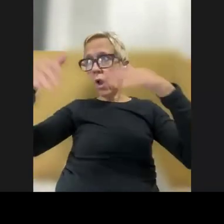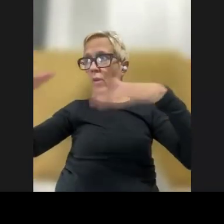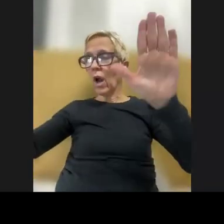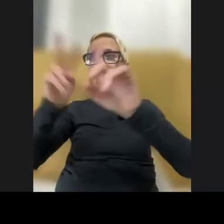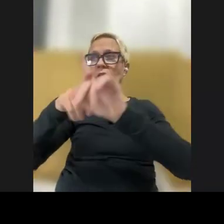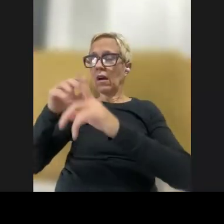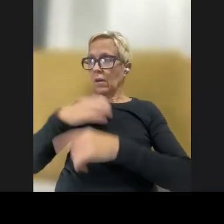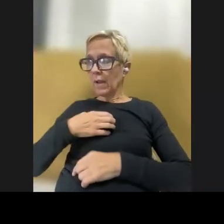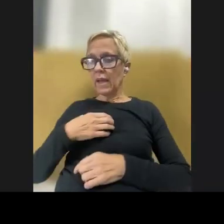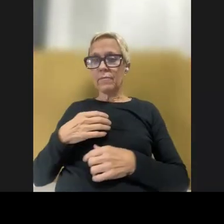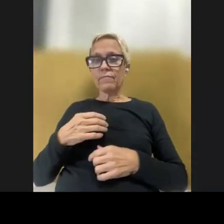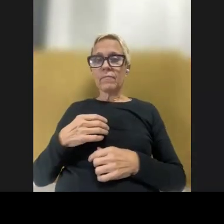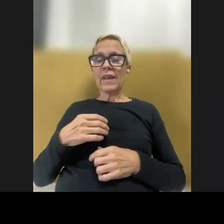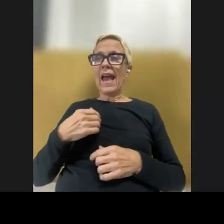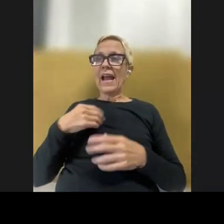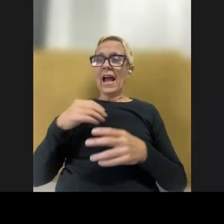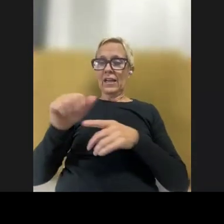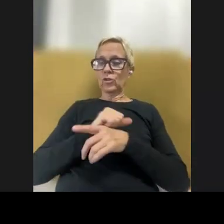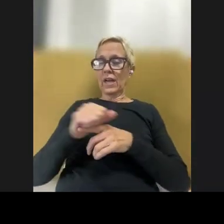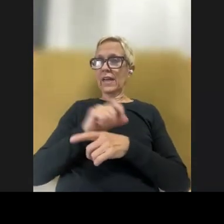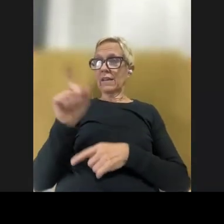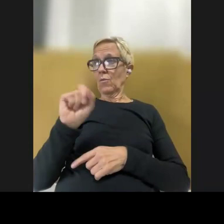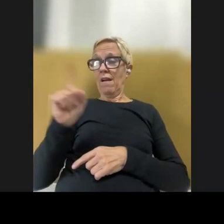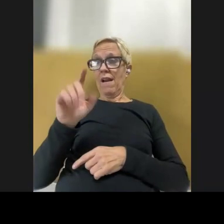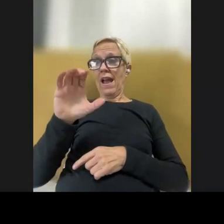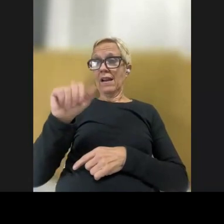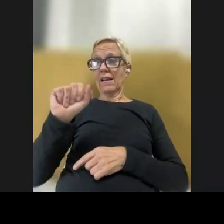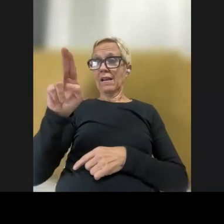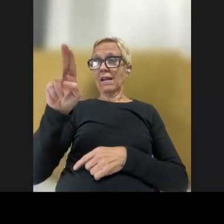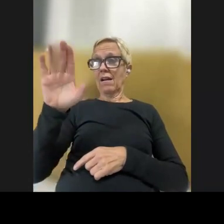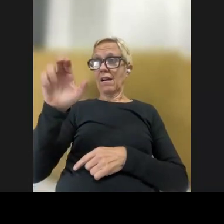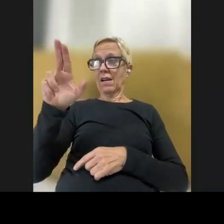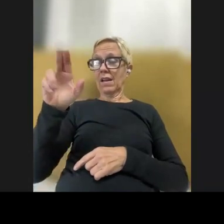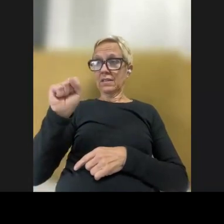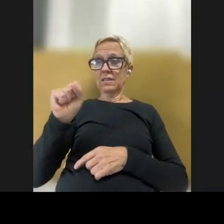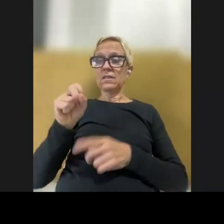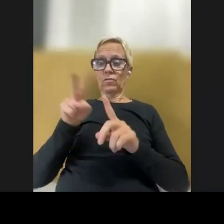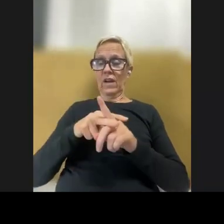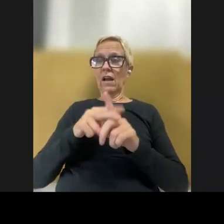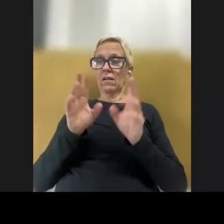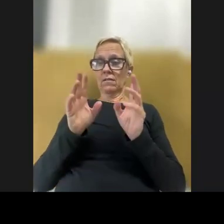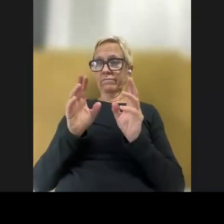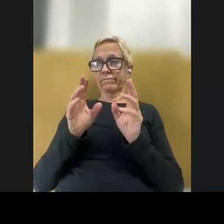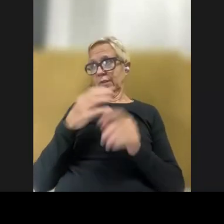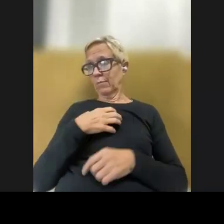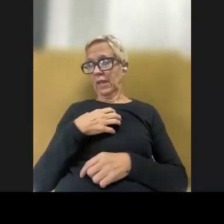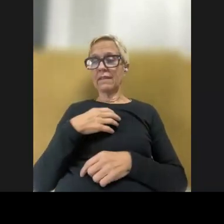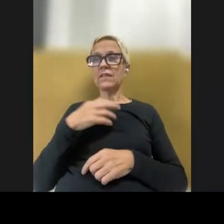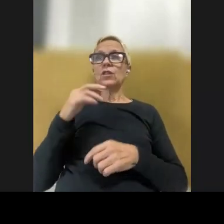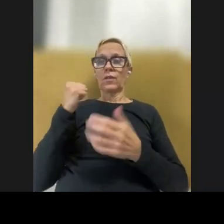I mean that was because I told my staff all of this to file complaints. And I actually got to do a training a caucus on how to file complaints.